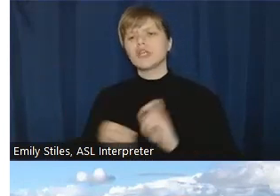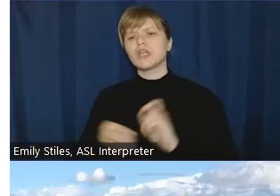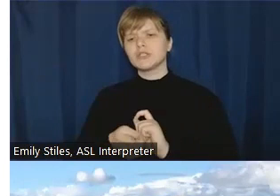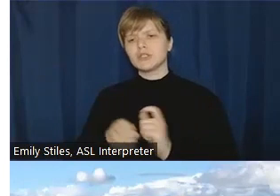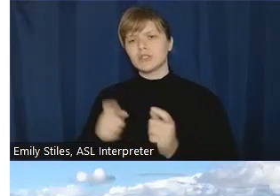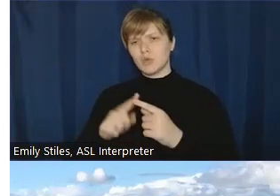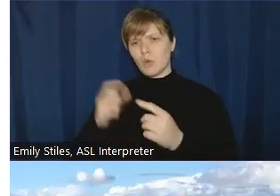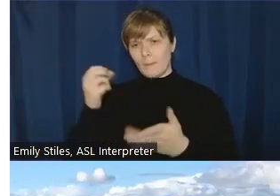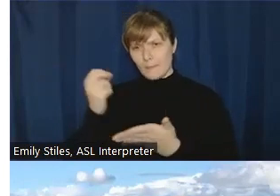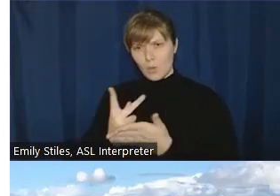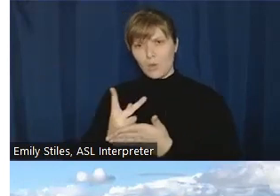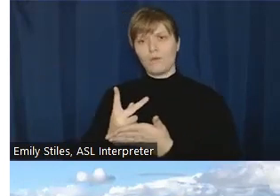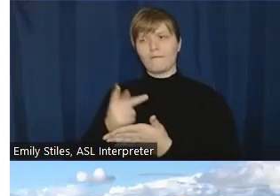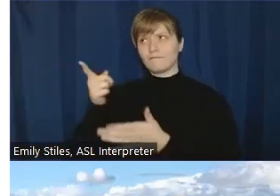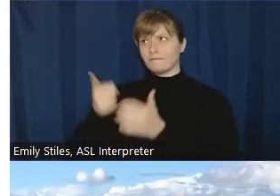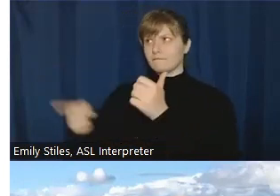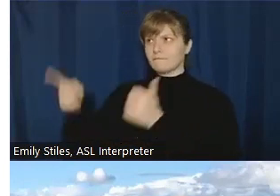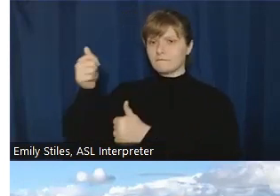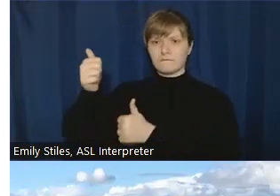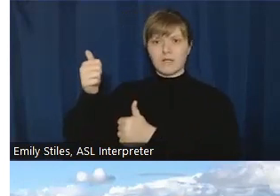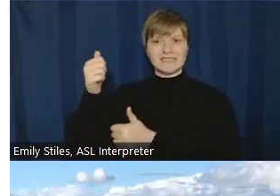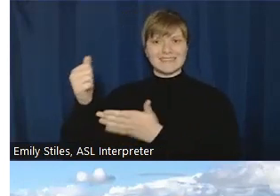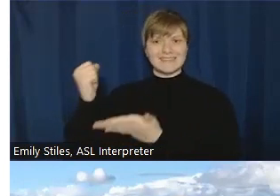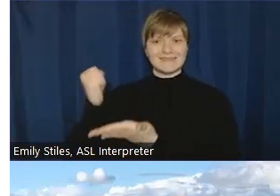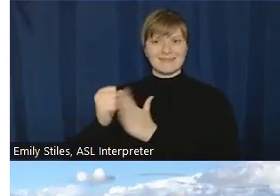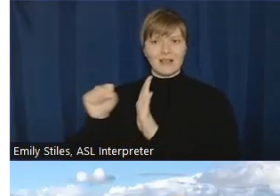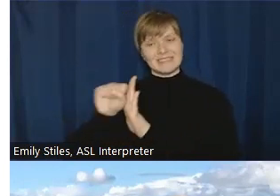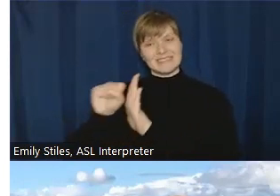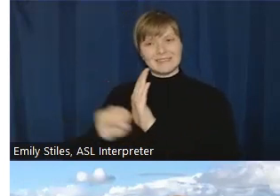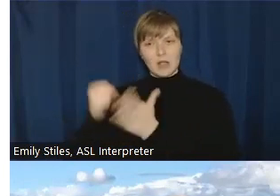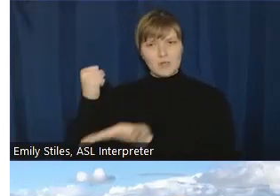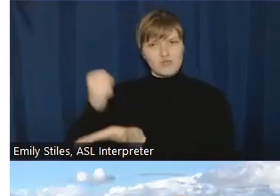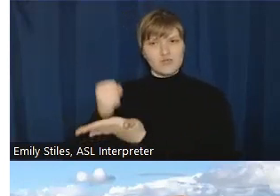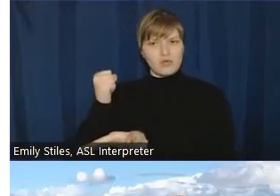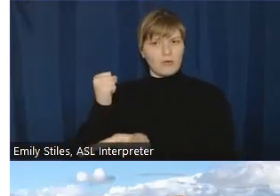and provide us with funds. We identified funding sources and we applied for them